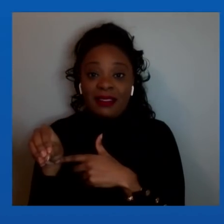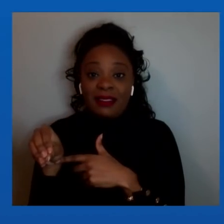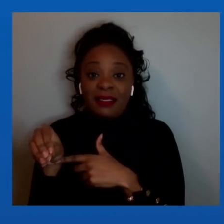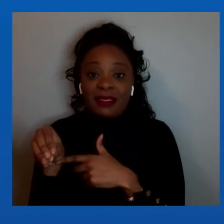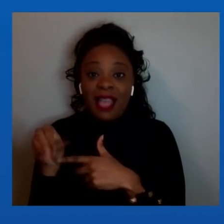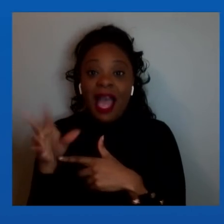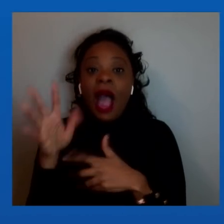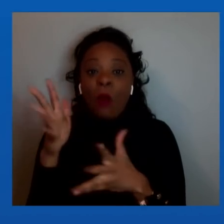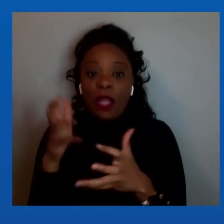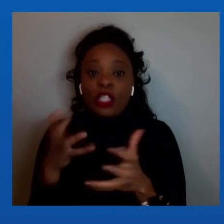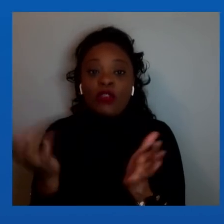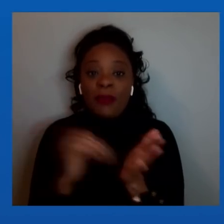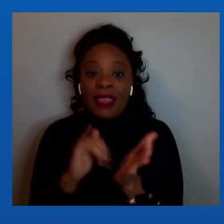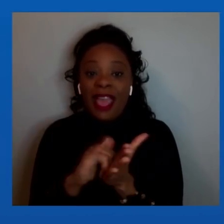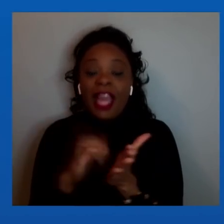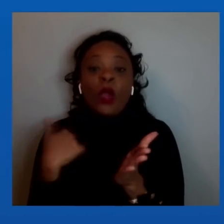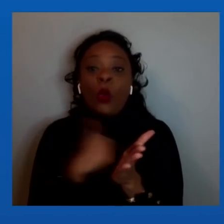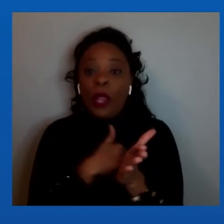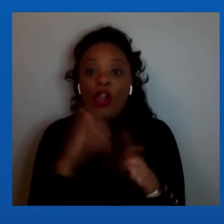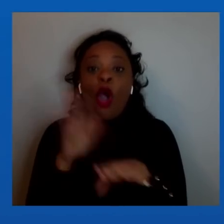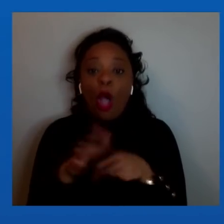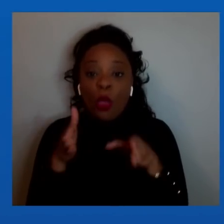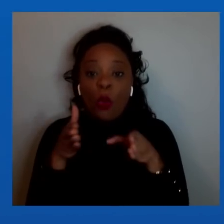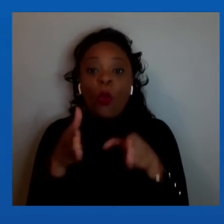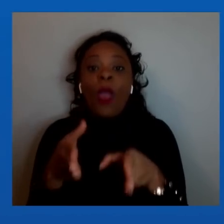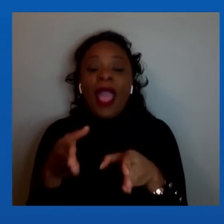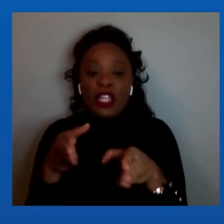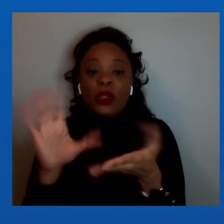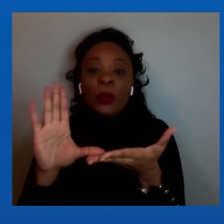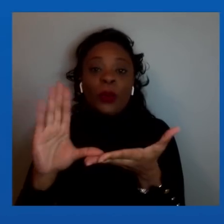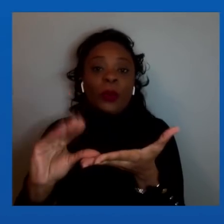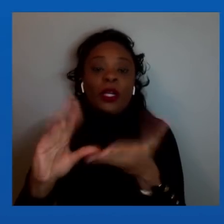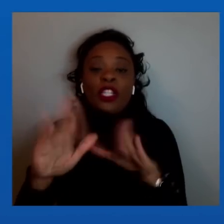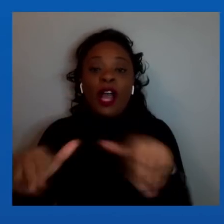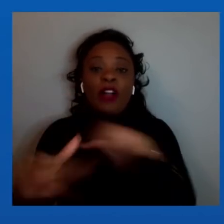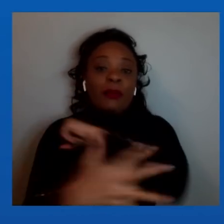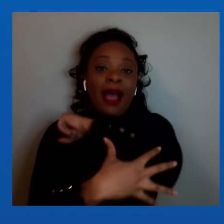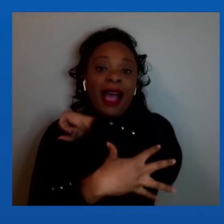We are on a path to cut child poverty by 40 percent.